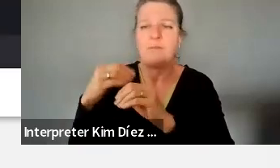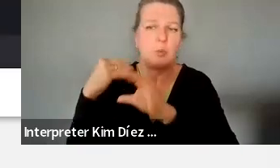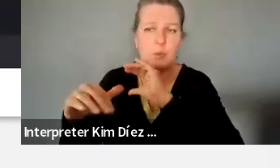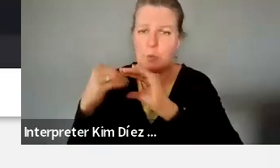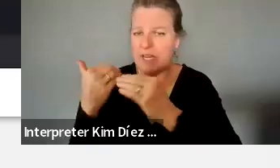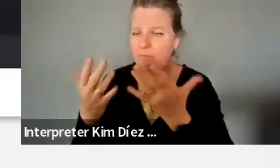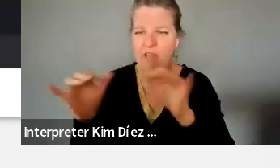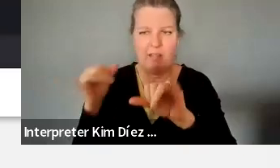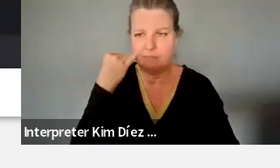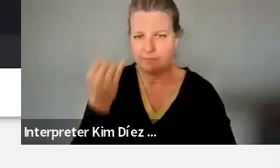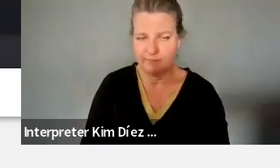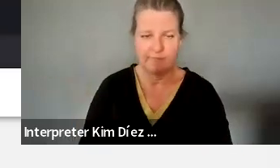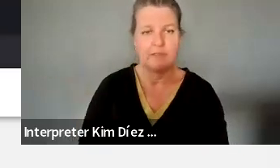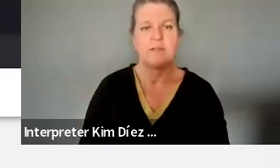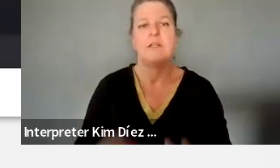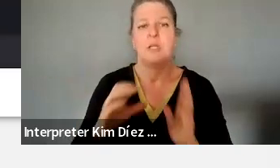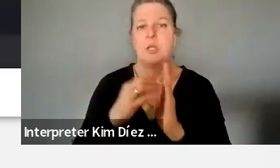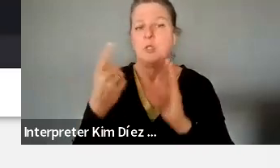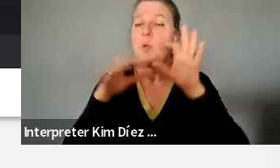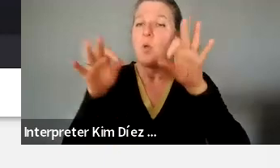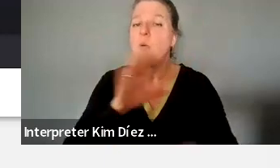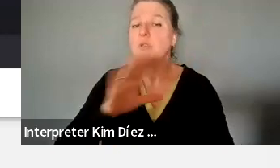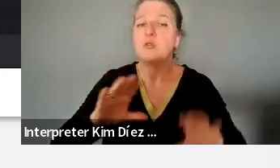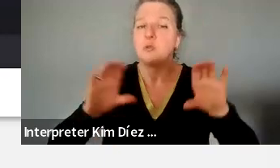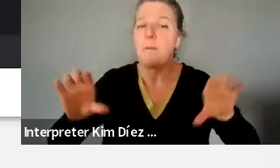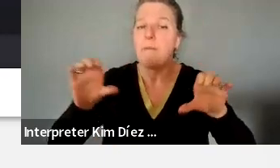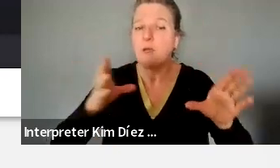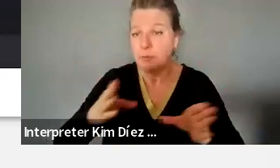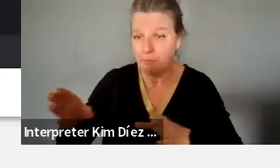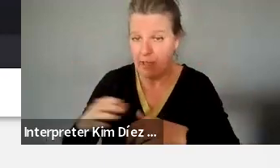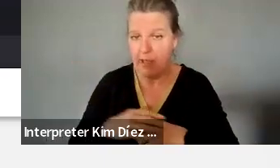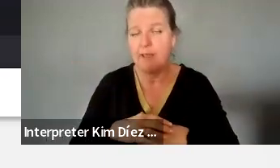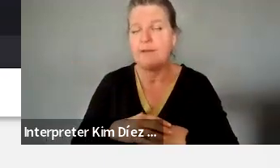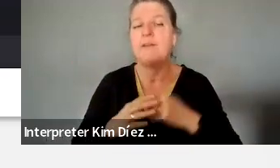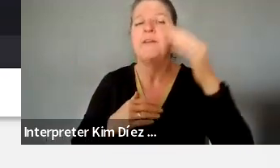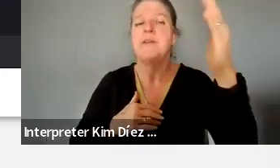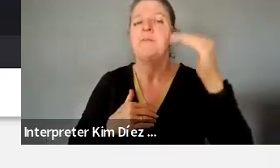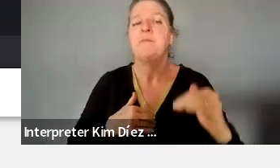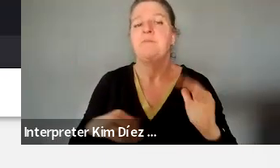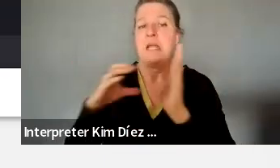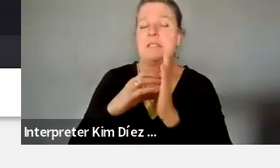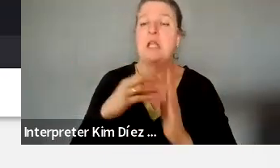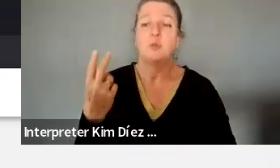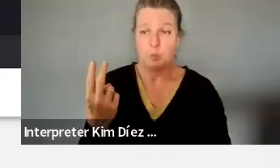So again, section one is describing your action plan. If you scroll down, section two is gonna be